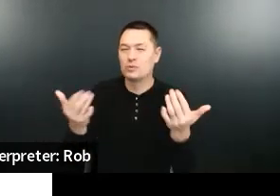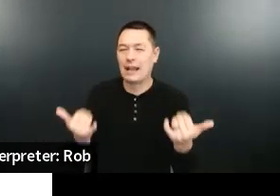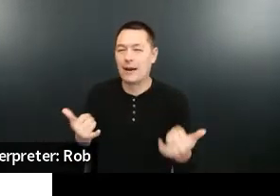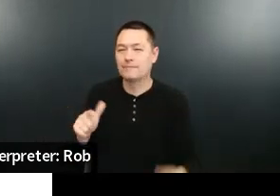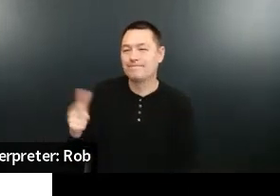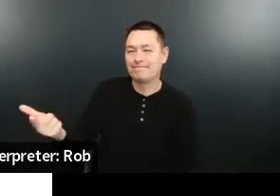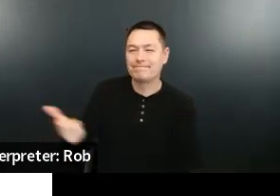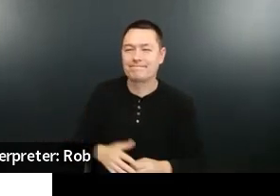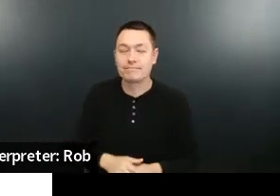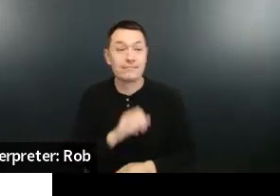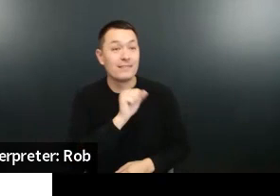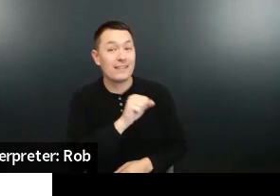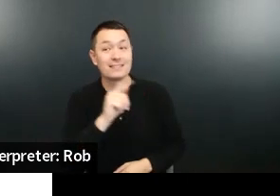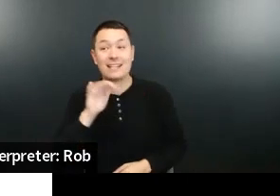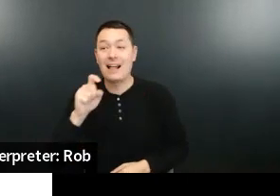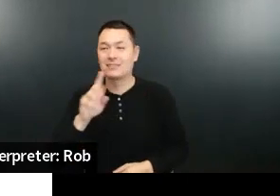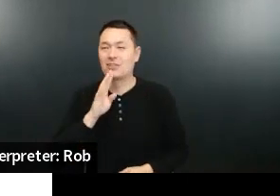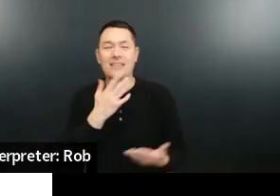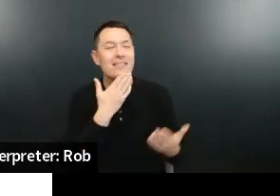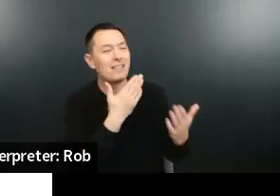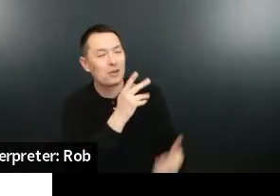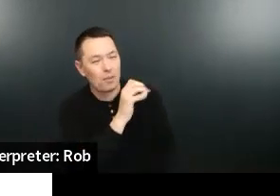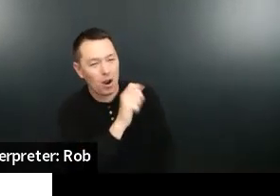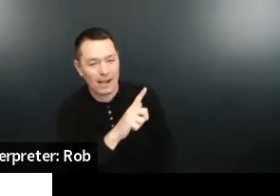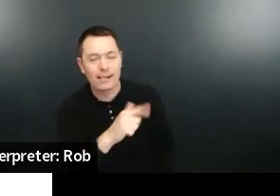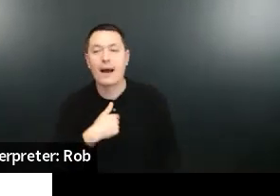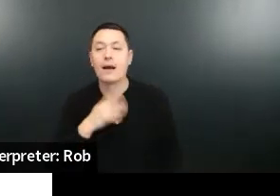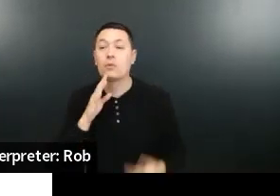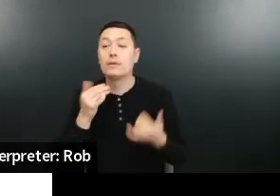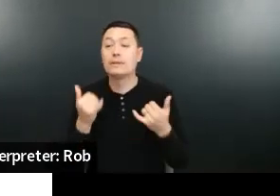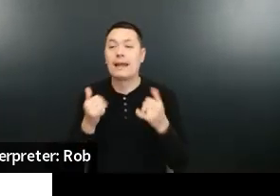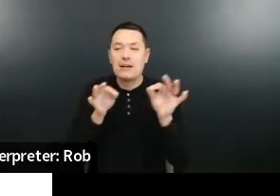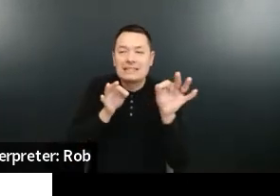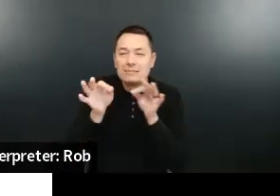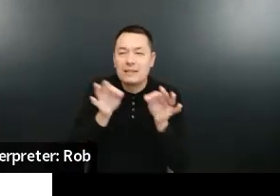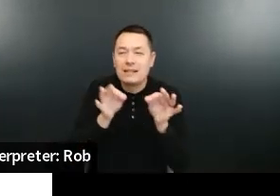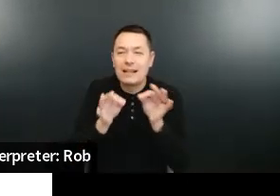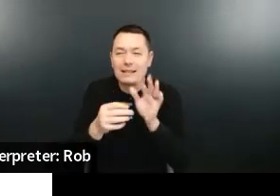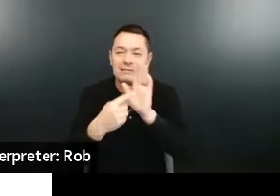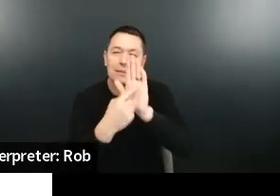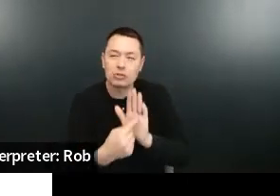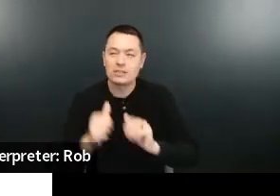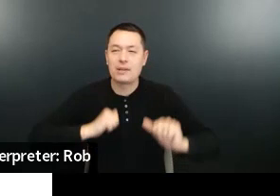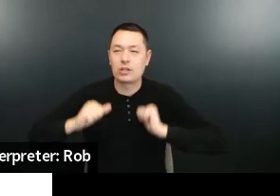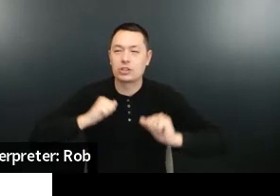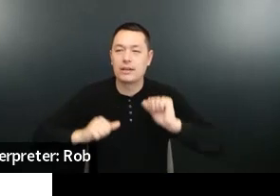Yeah. Thank you, Maribel. So I'm going to go through a demonstration, but I first wanted to let you know that we're going